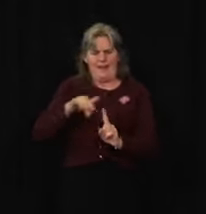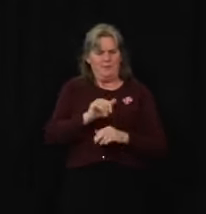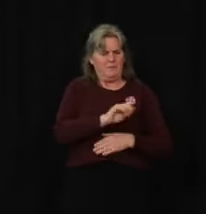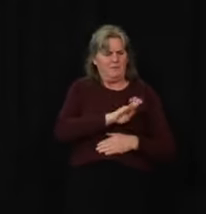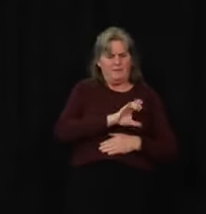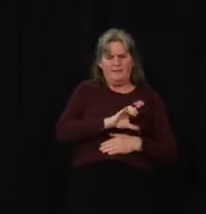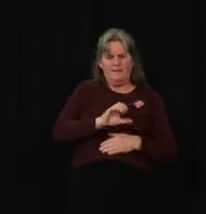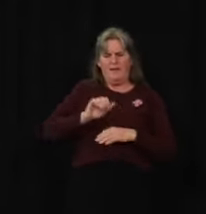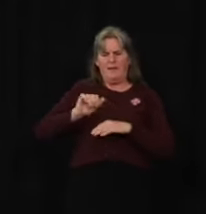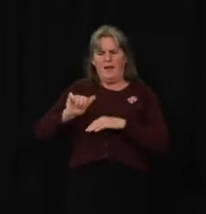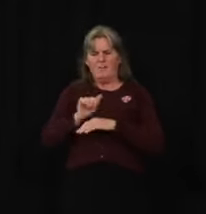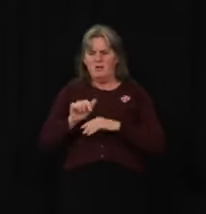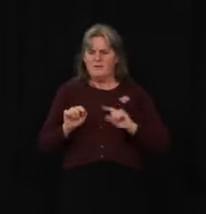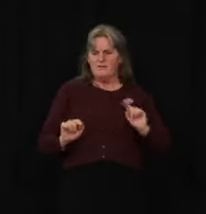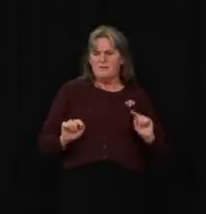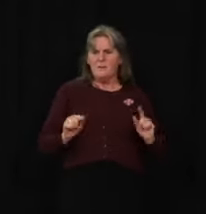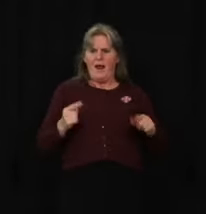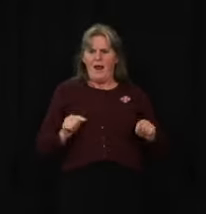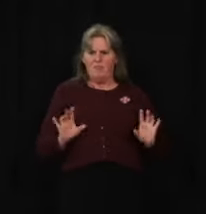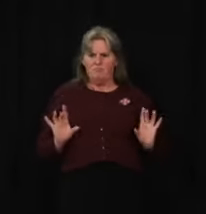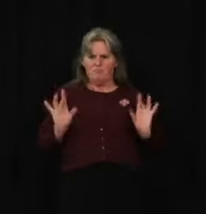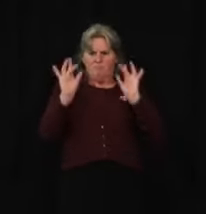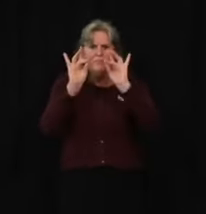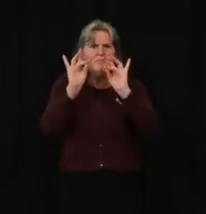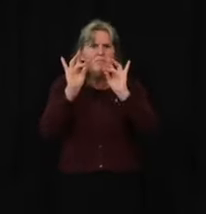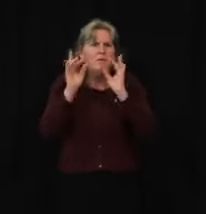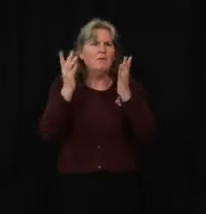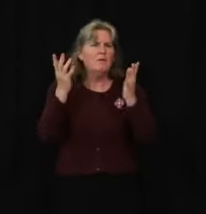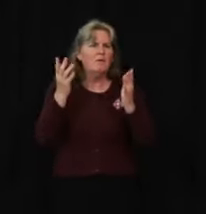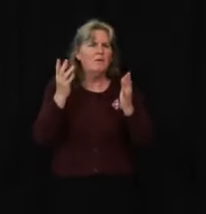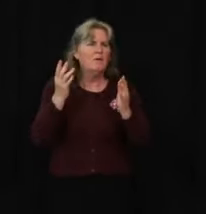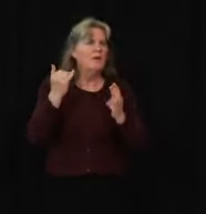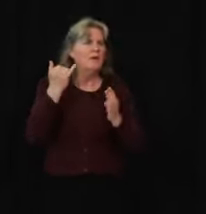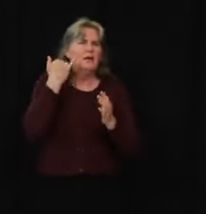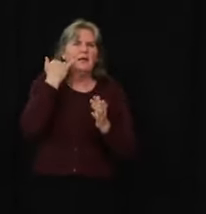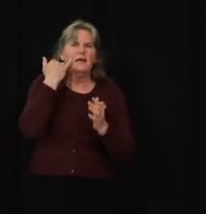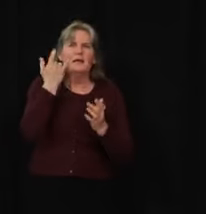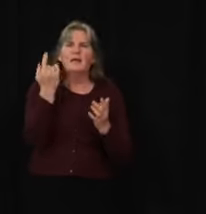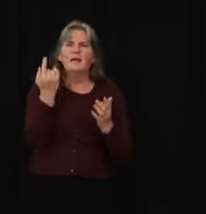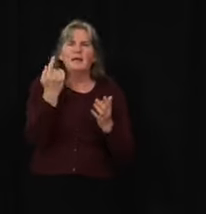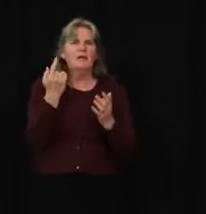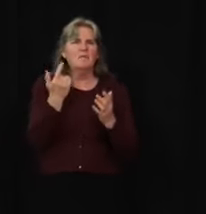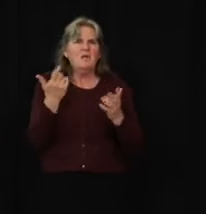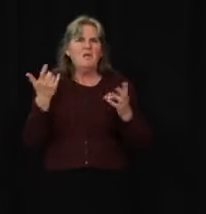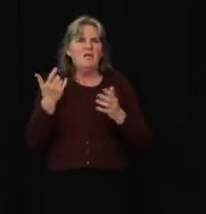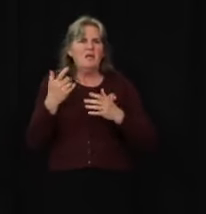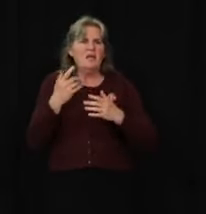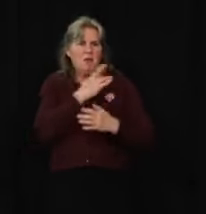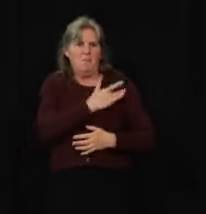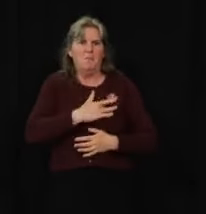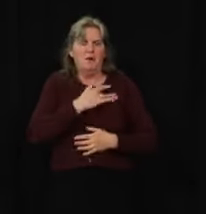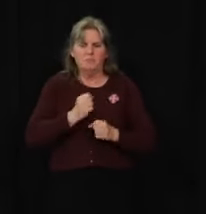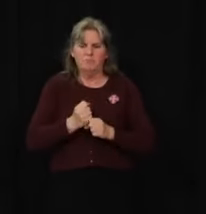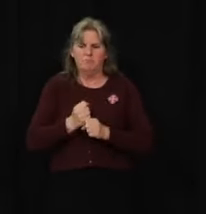what this plan means for travel between communities and the Yukon? We heard this was an issue